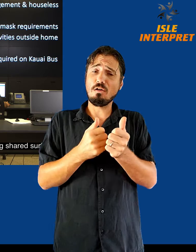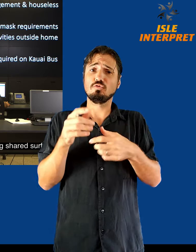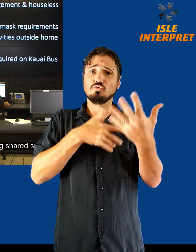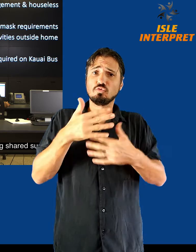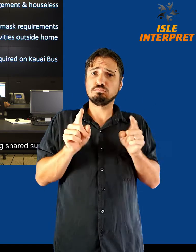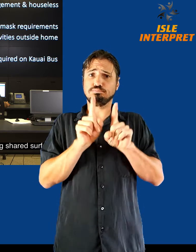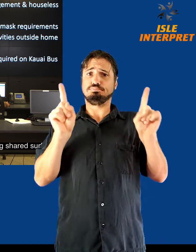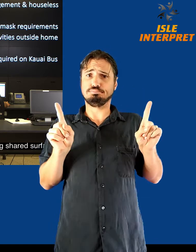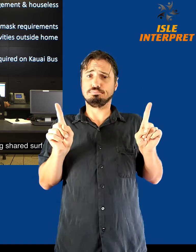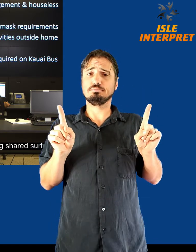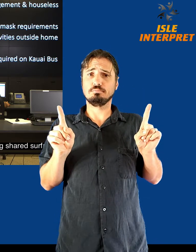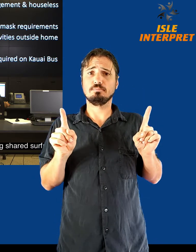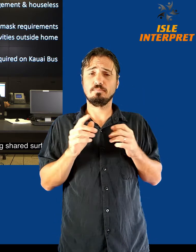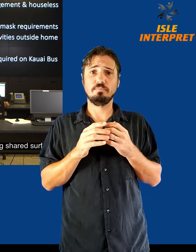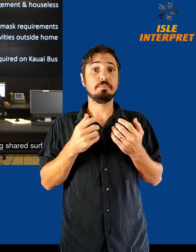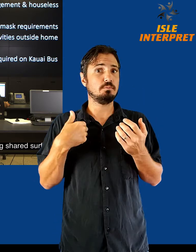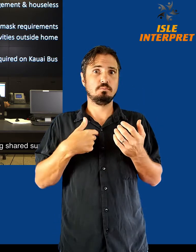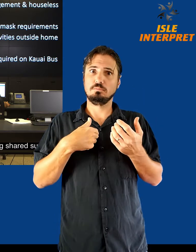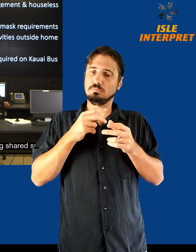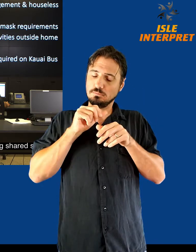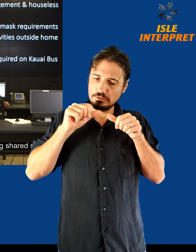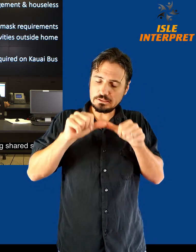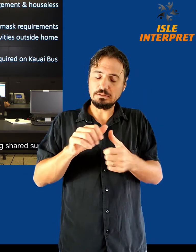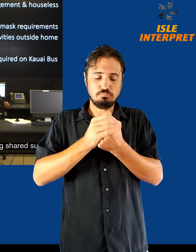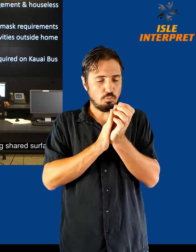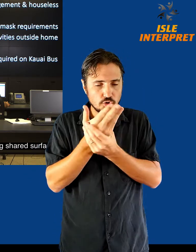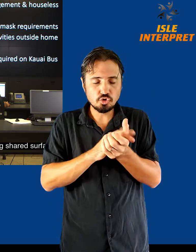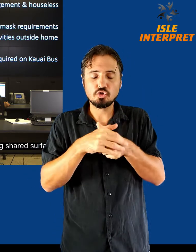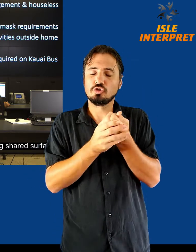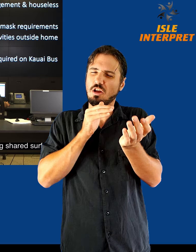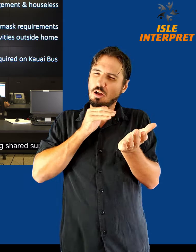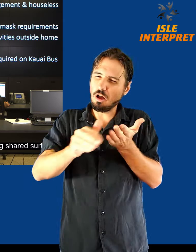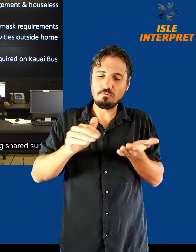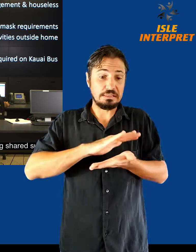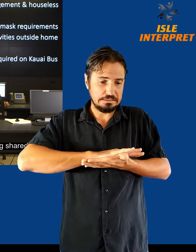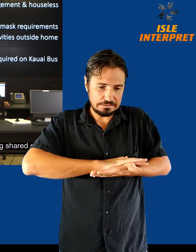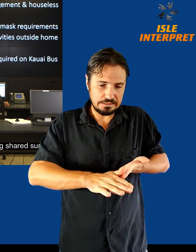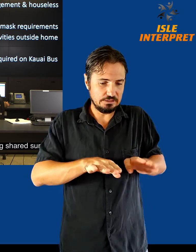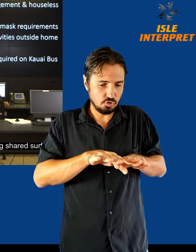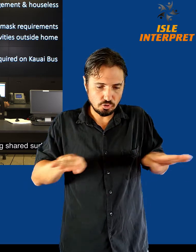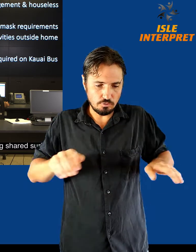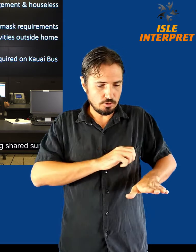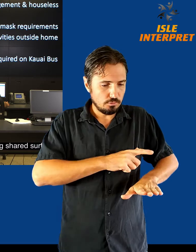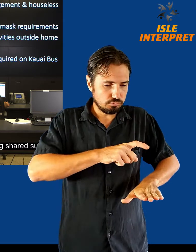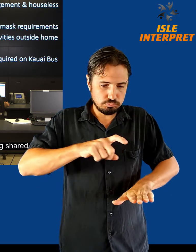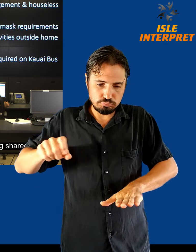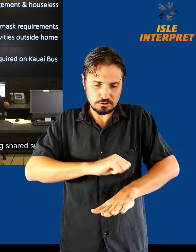continuing to practice enhanced hygiene, such as washing hands and cleaning shared surfaces often.